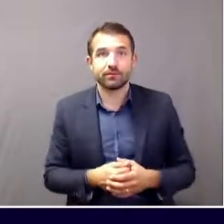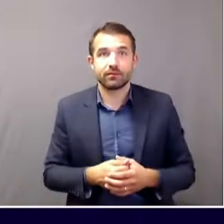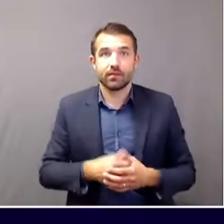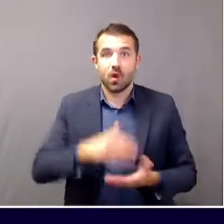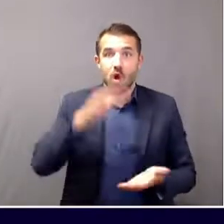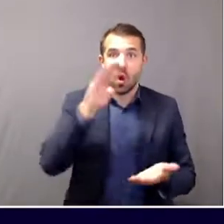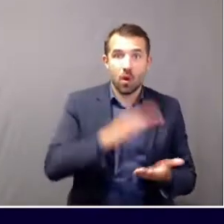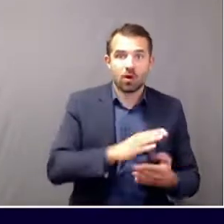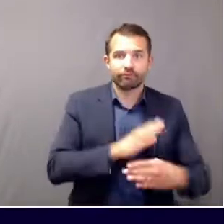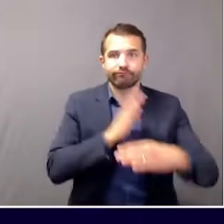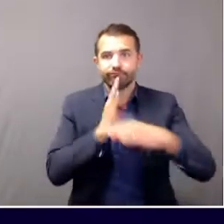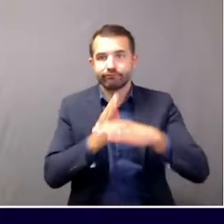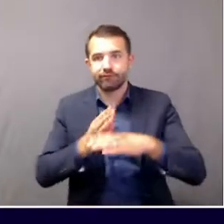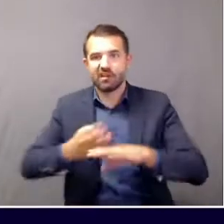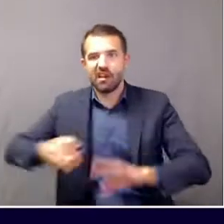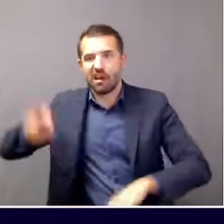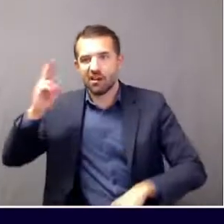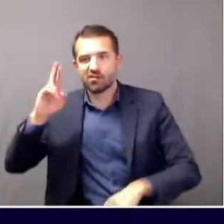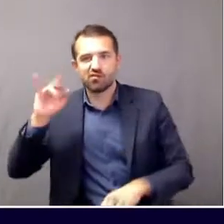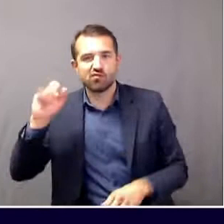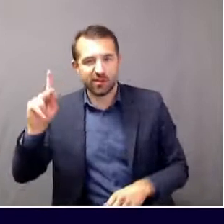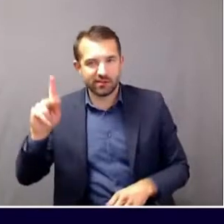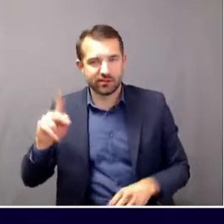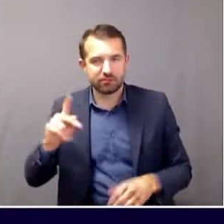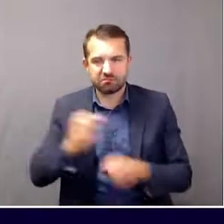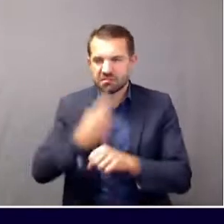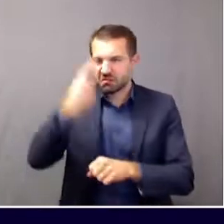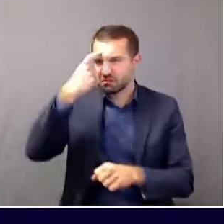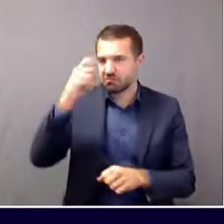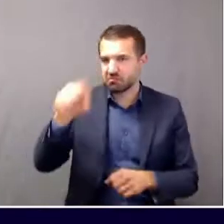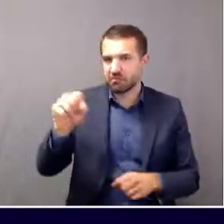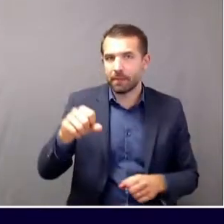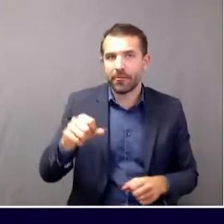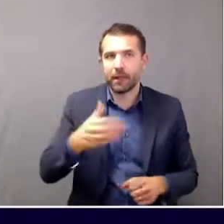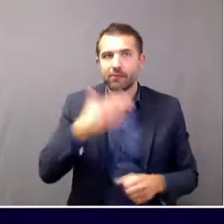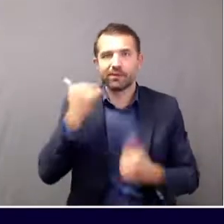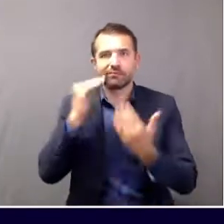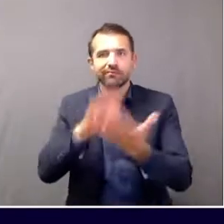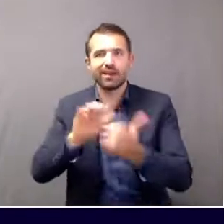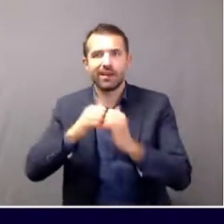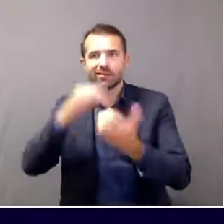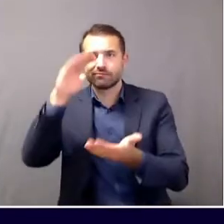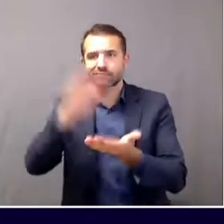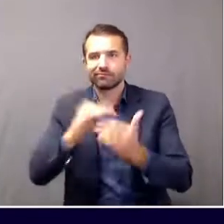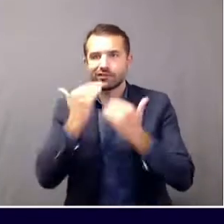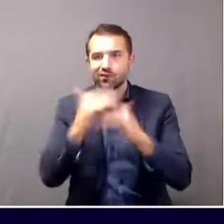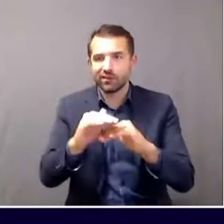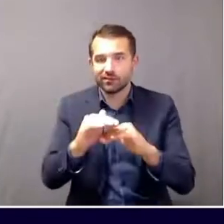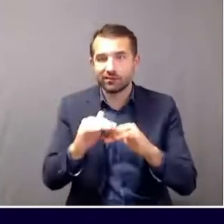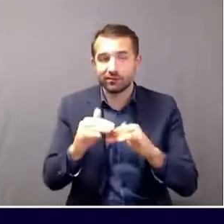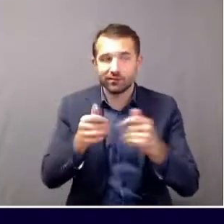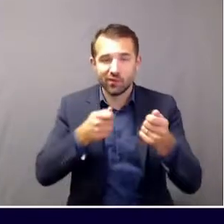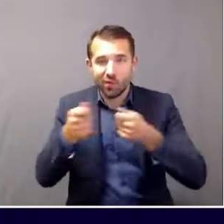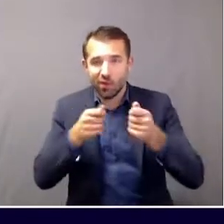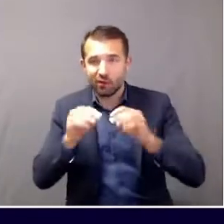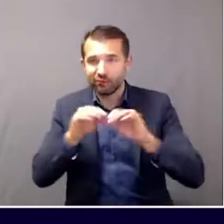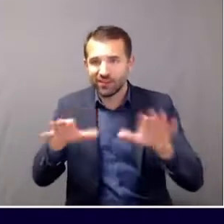to make sense are their practices for mitigation that